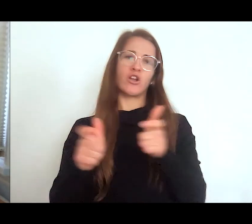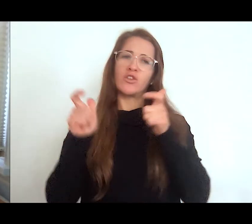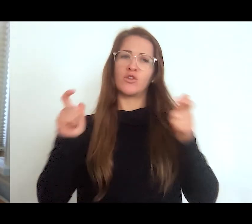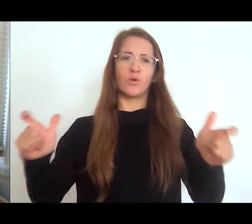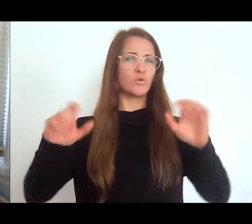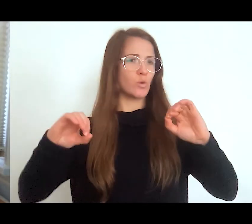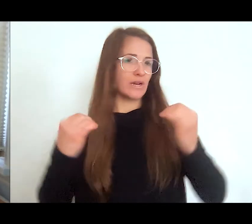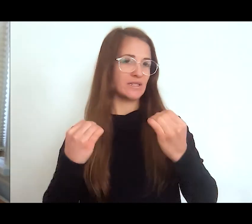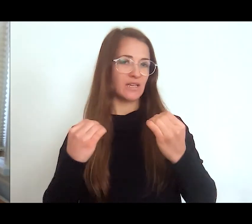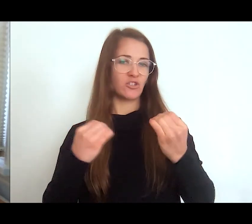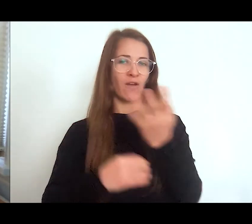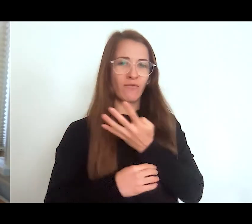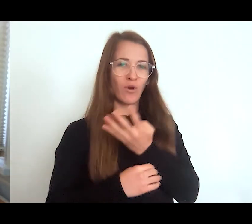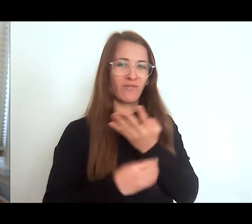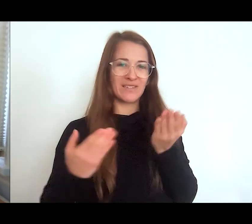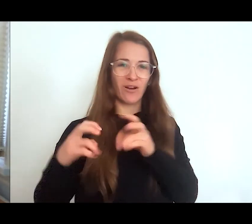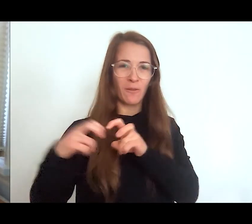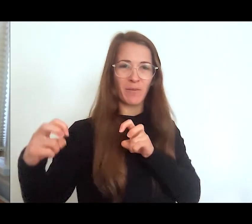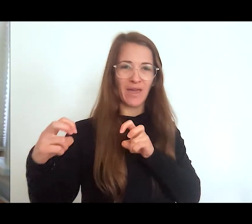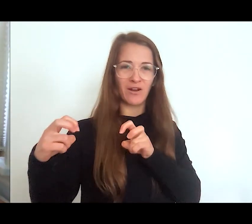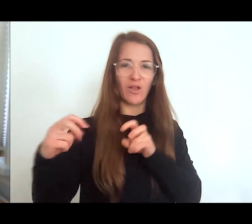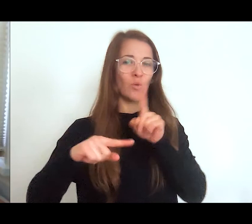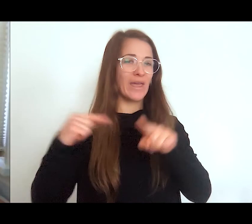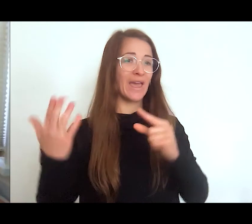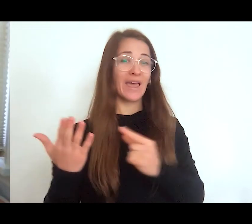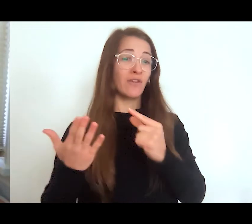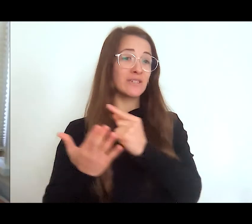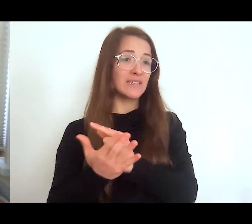WE ARE A LARGE ORGANIZATION AND IT IS ONLY FOUR OF US HERE ON